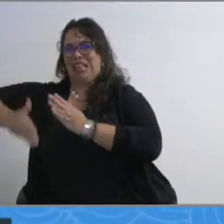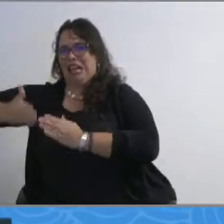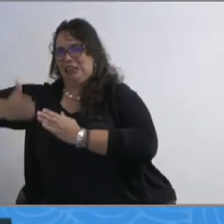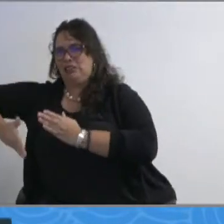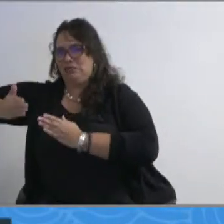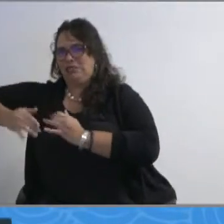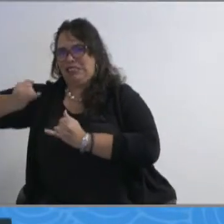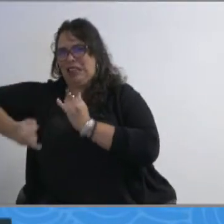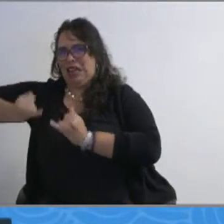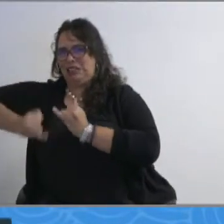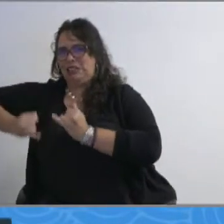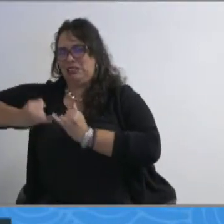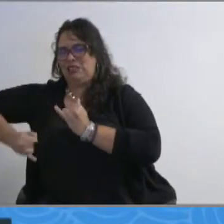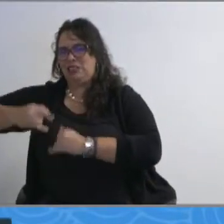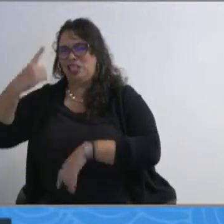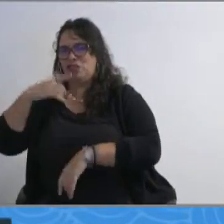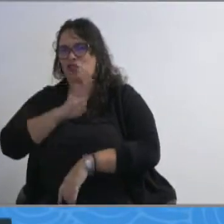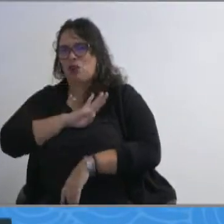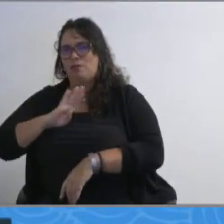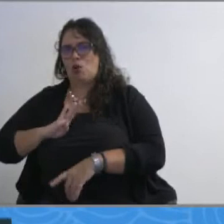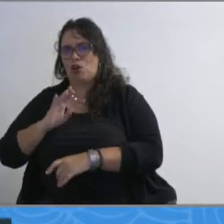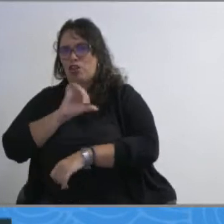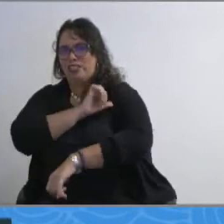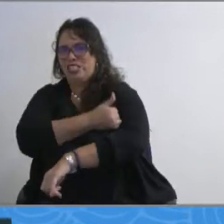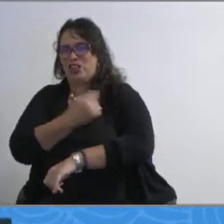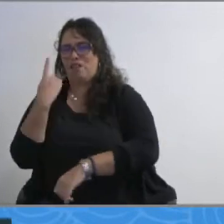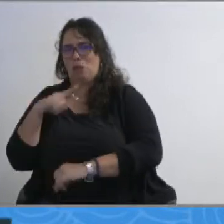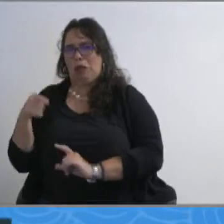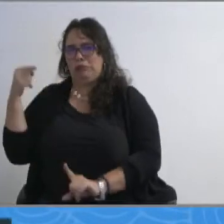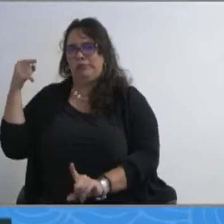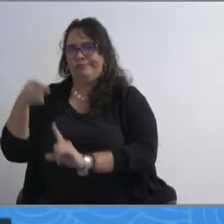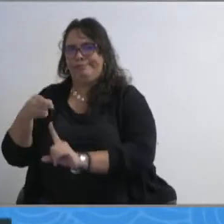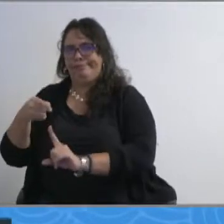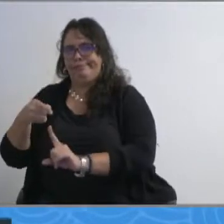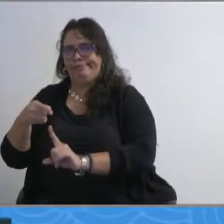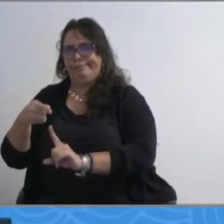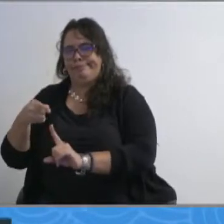A board authorization is for only that one particular course,